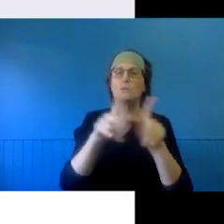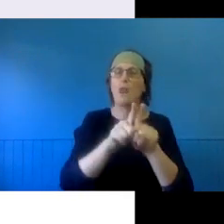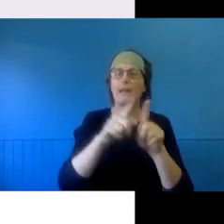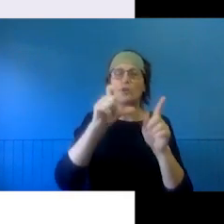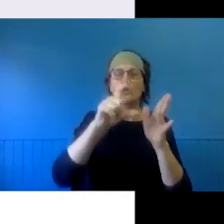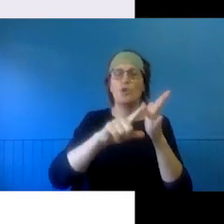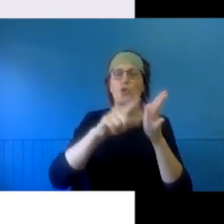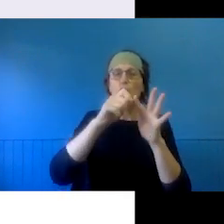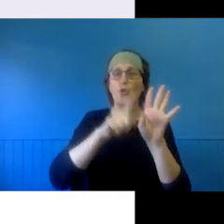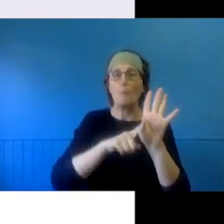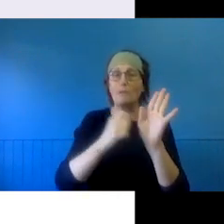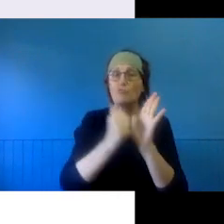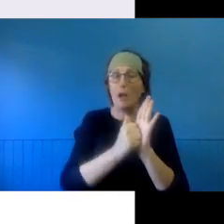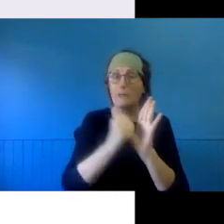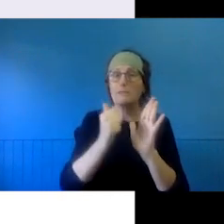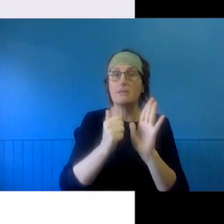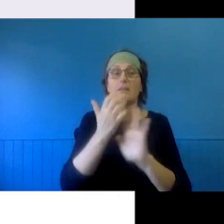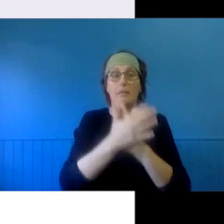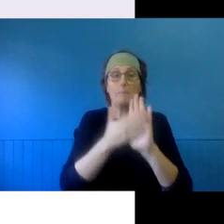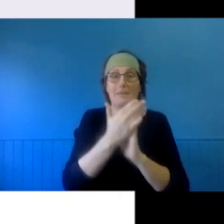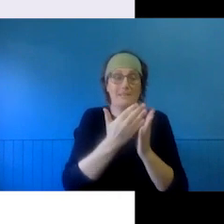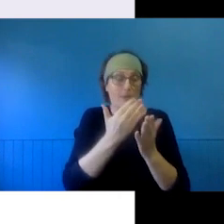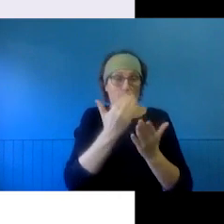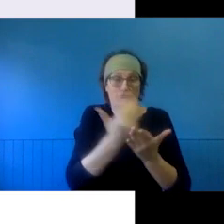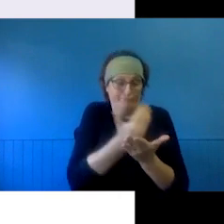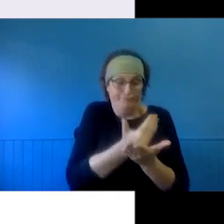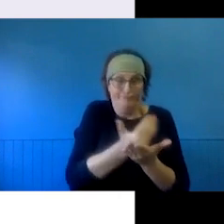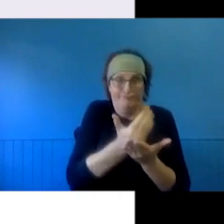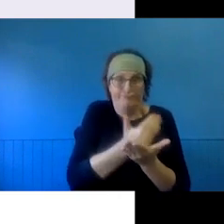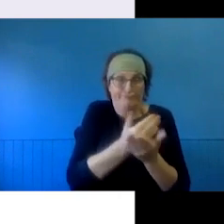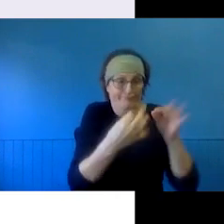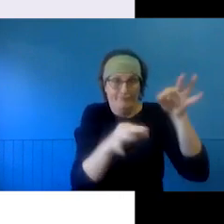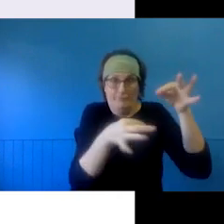on protecting material form. So for even just to get copyright